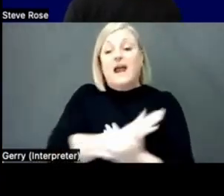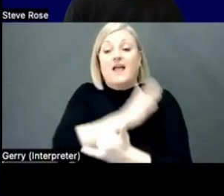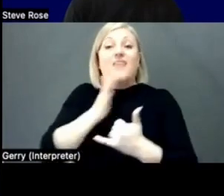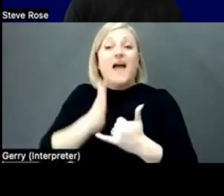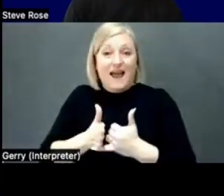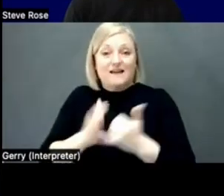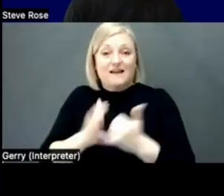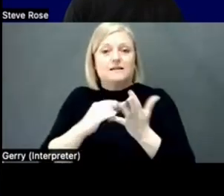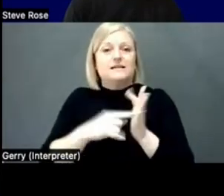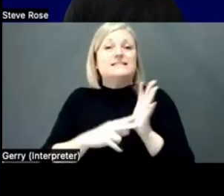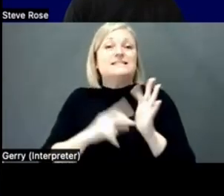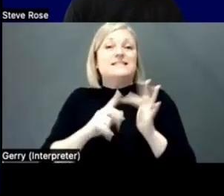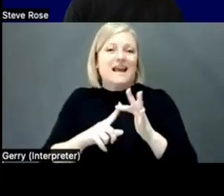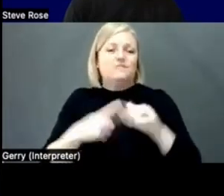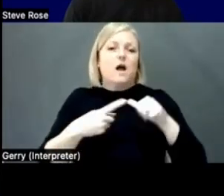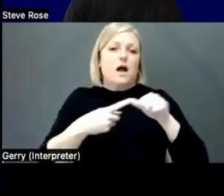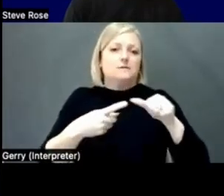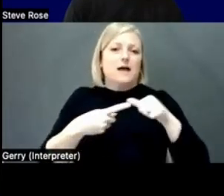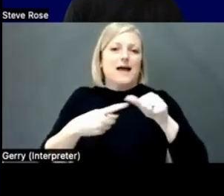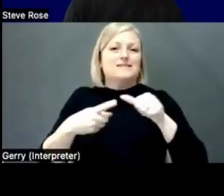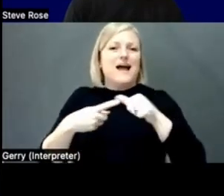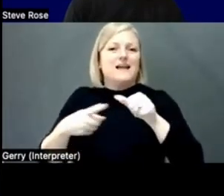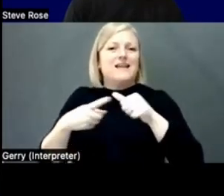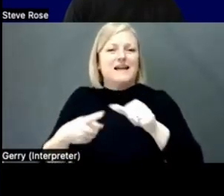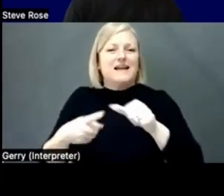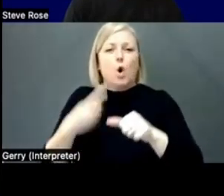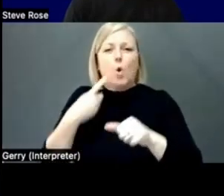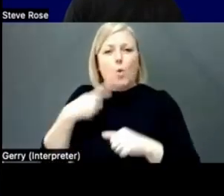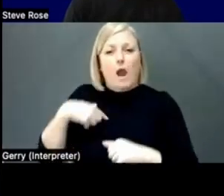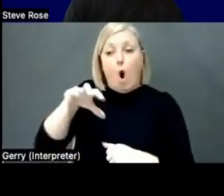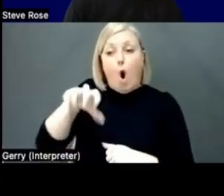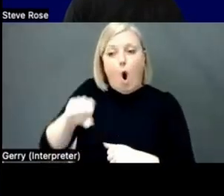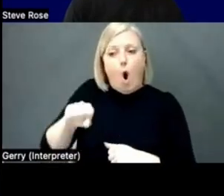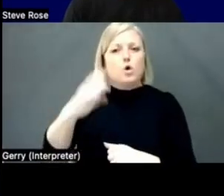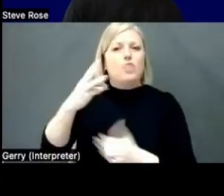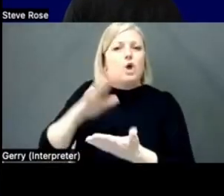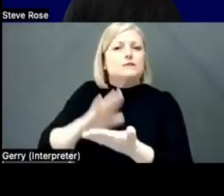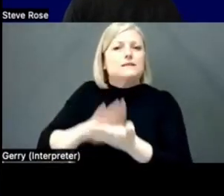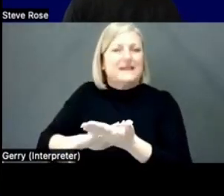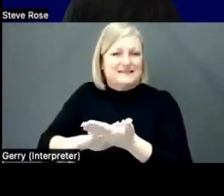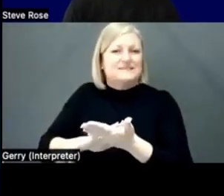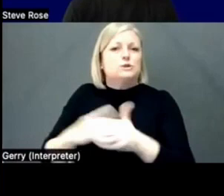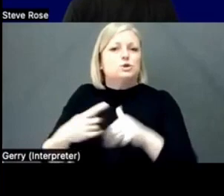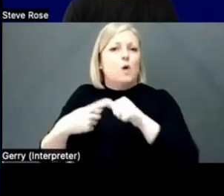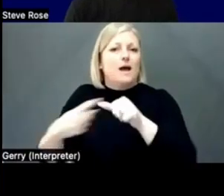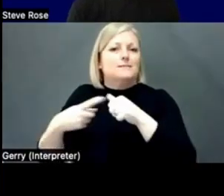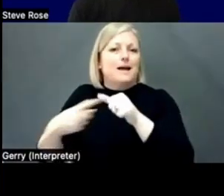to about half an hour for questions at the end. Okay I'm pretty sure that's all the housekeeping and finally